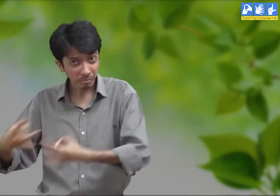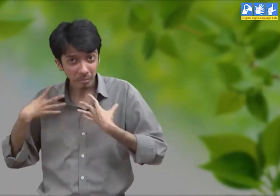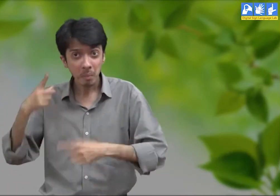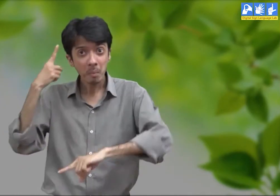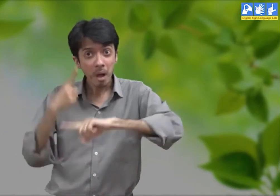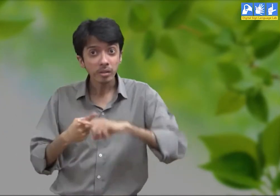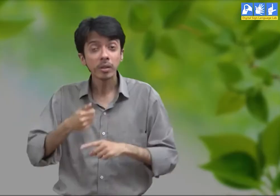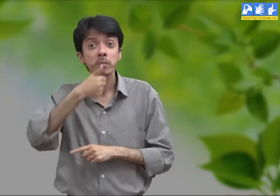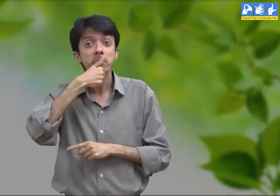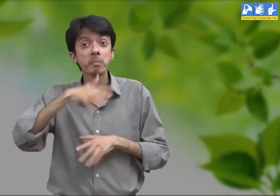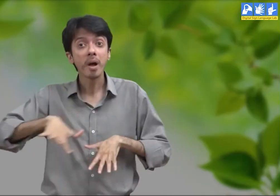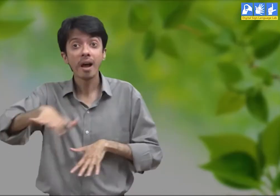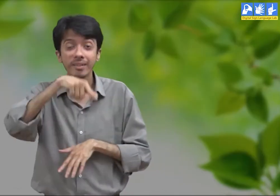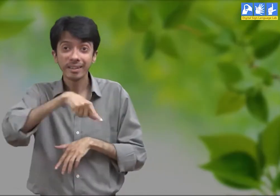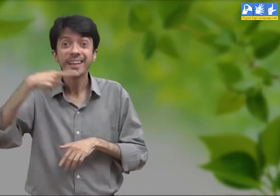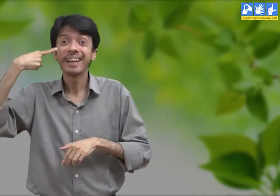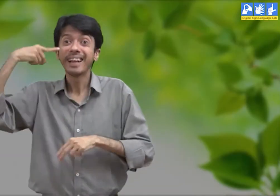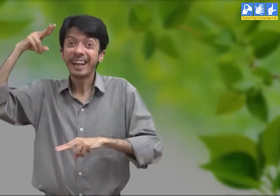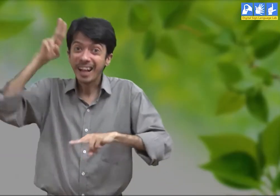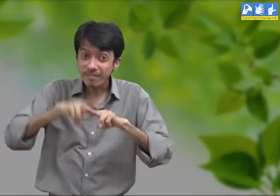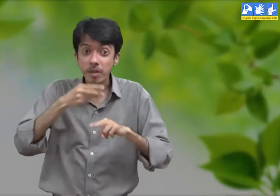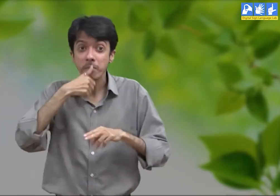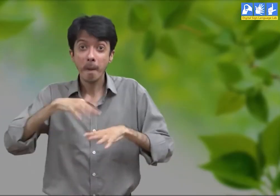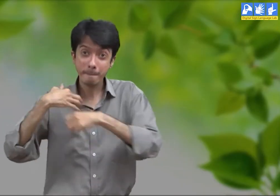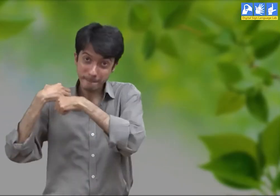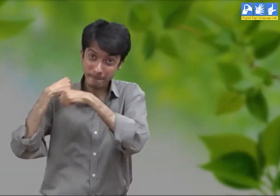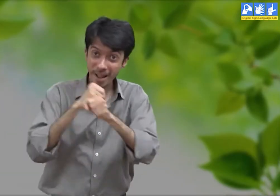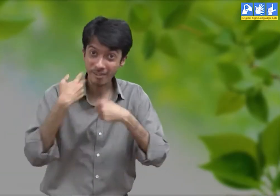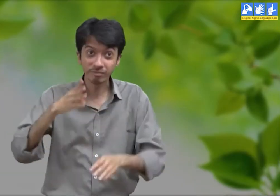The movement first started as a protest for not providing proper rehabilitation